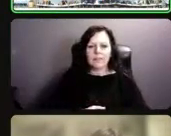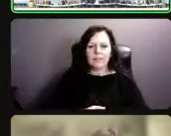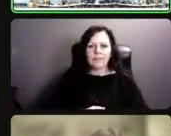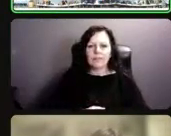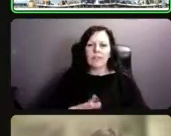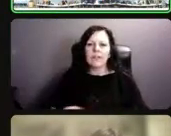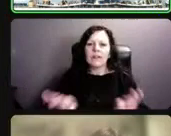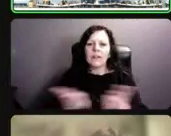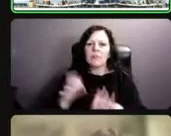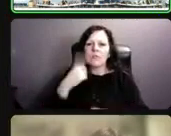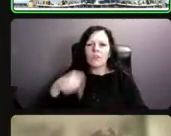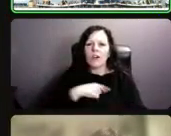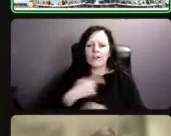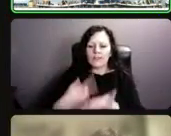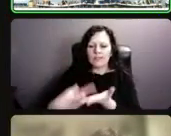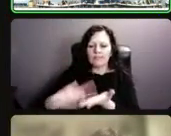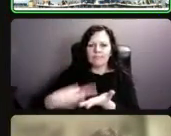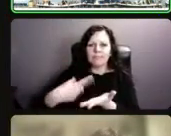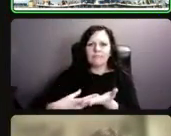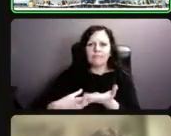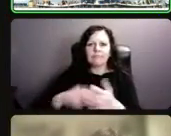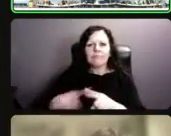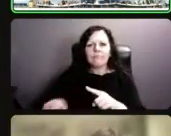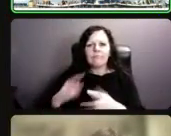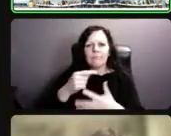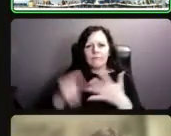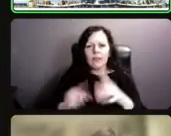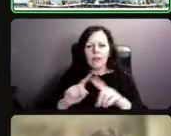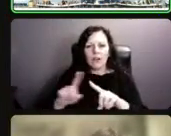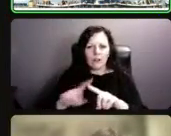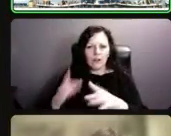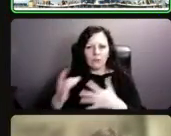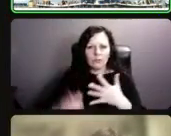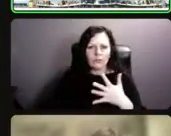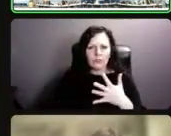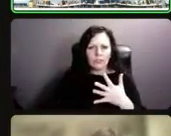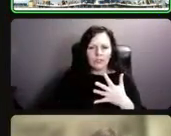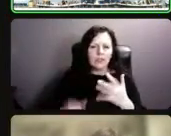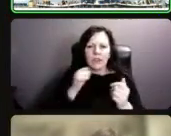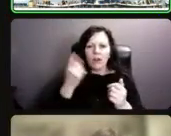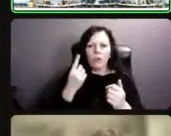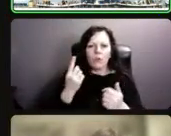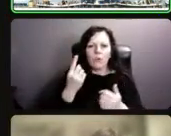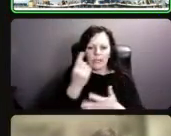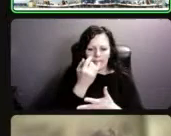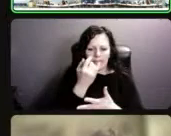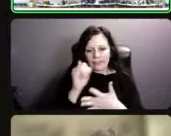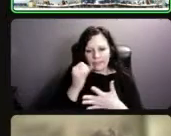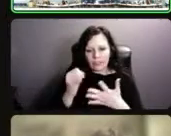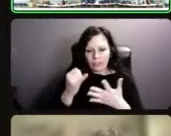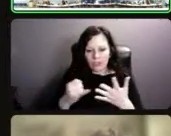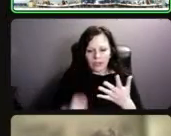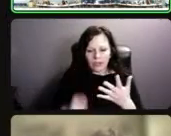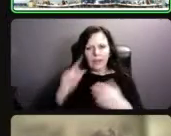OPTIONS TONIGHT.